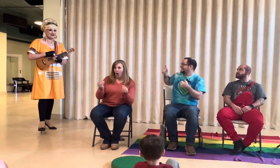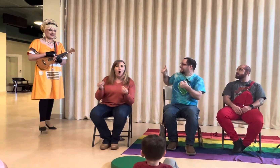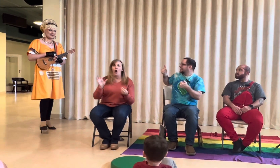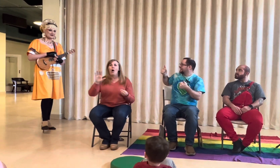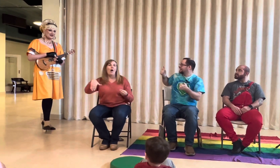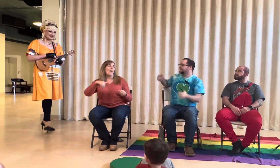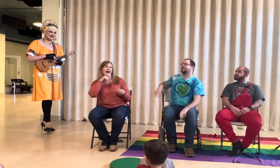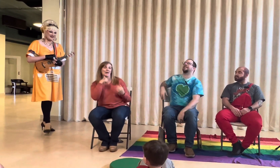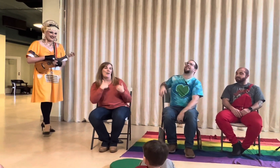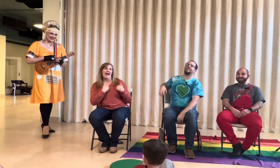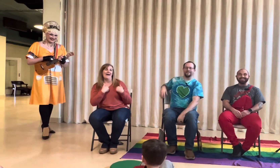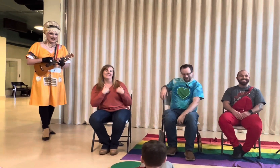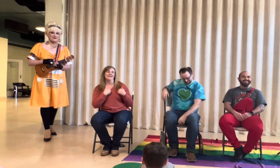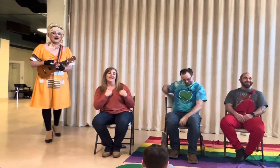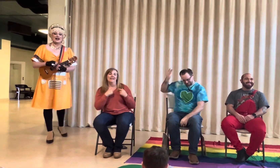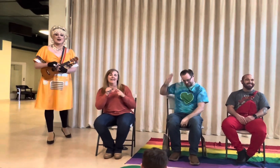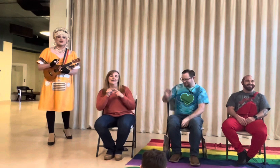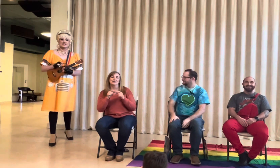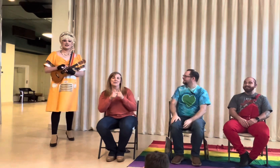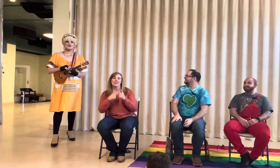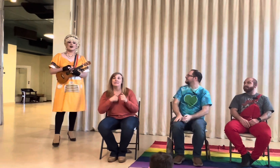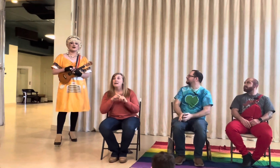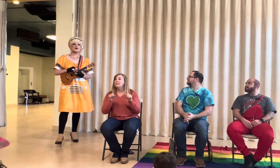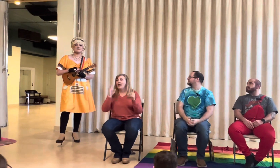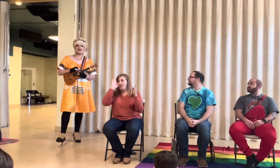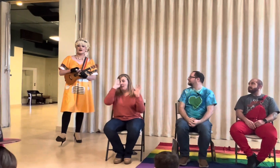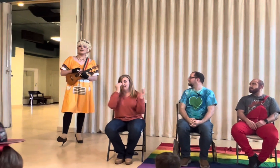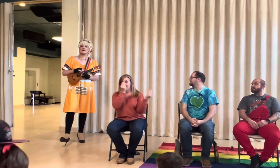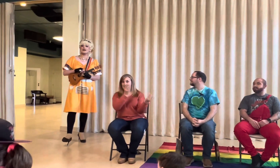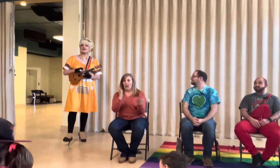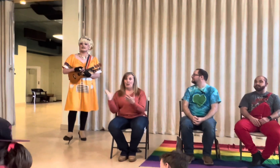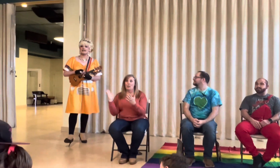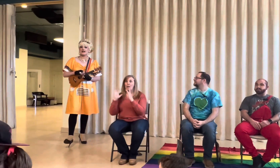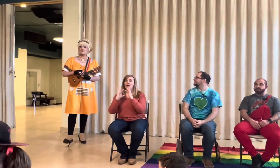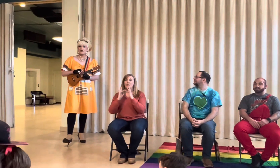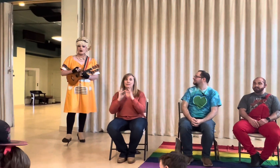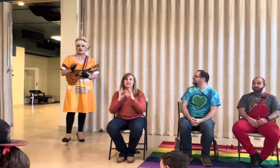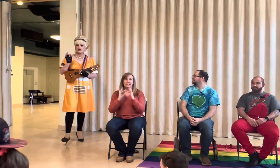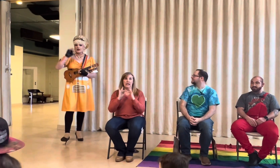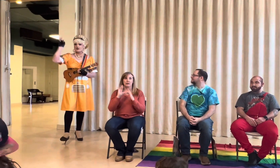the lyrics with me, but I will tell you on our website, there is a part: